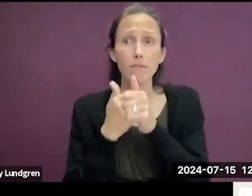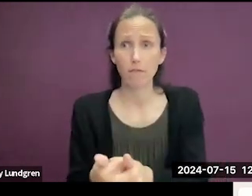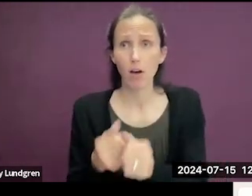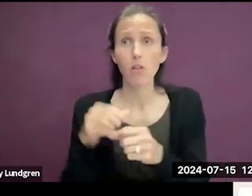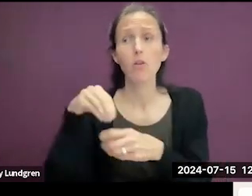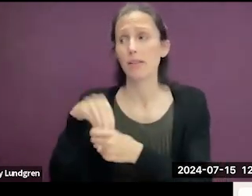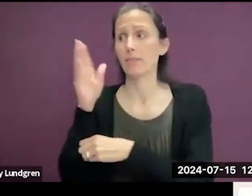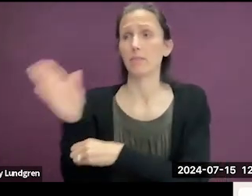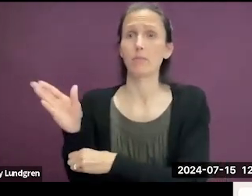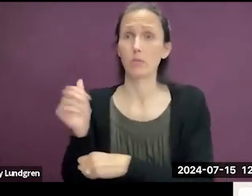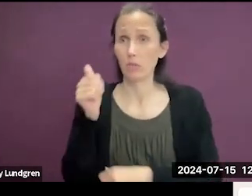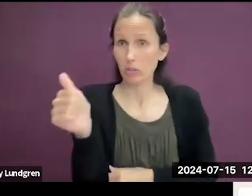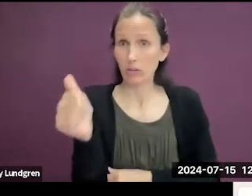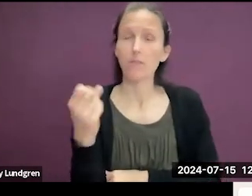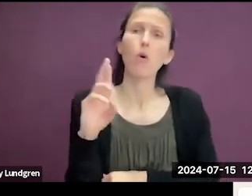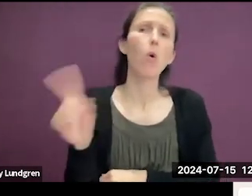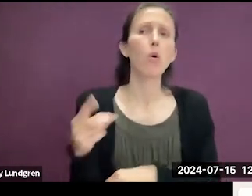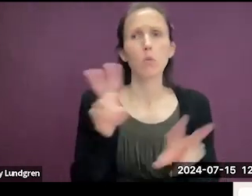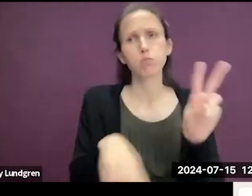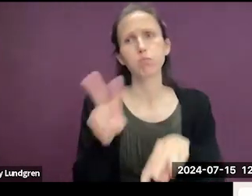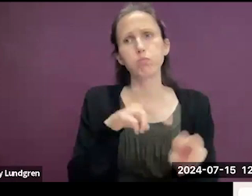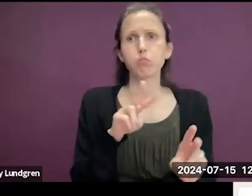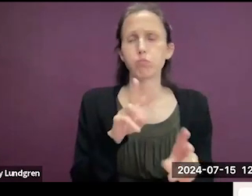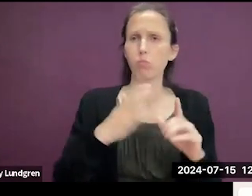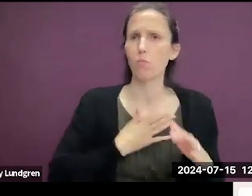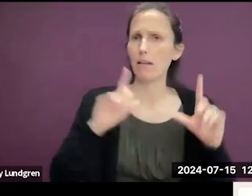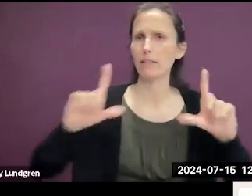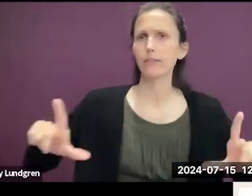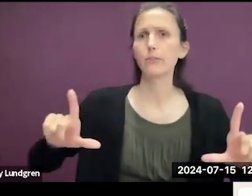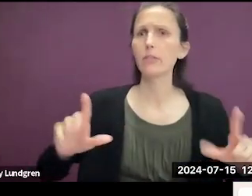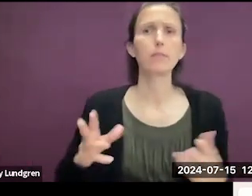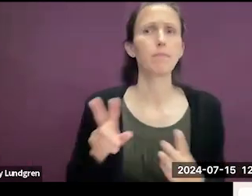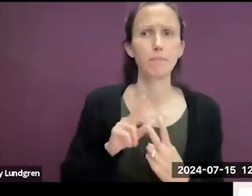with us today, or you can just be a participant and watch as we go through this presentation.